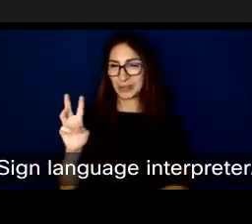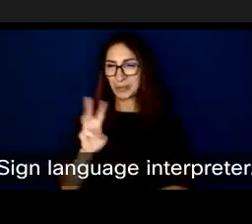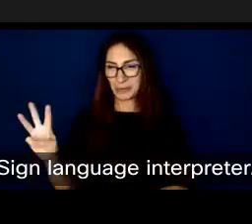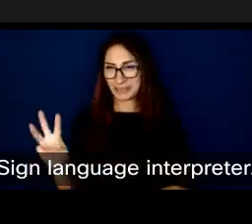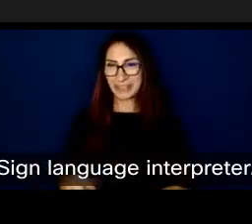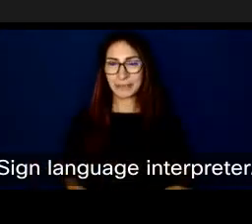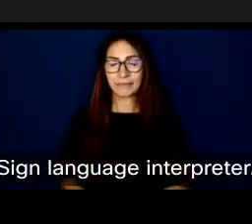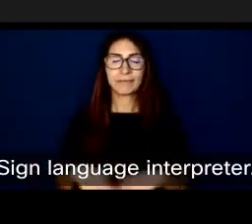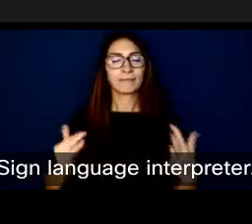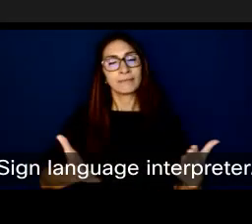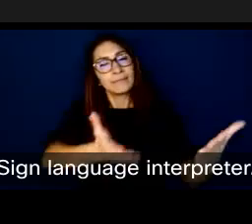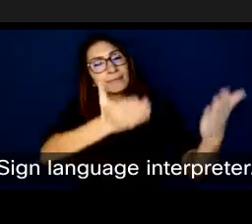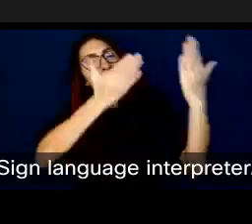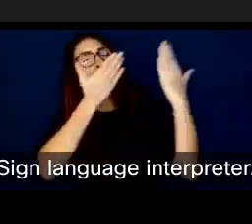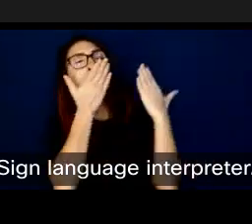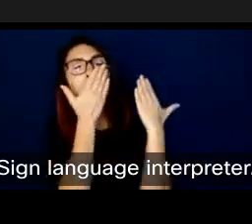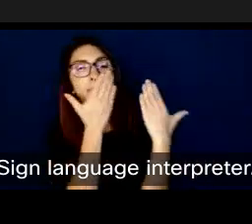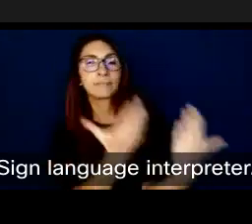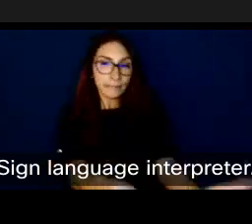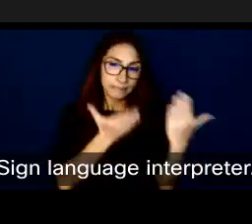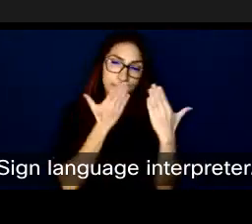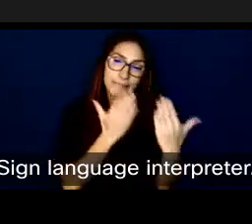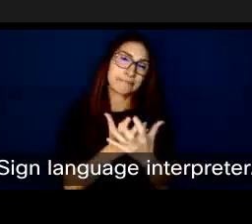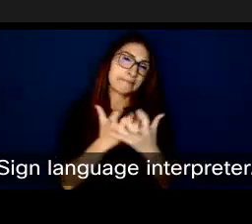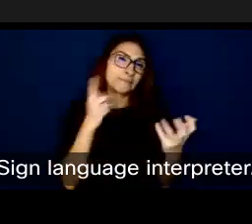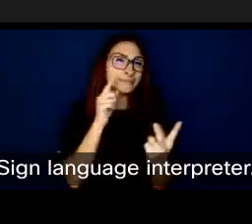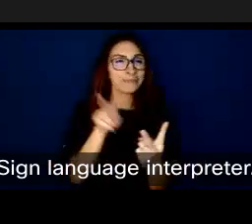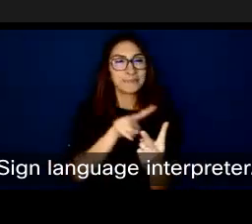you to both Terri and Bridgette. It has been extremely valuable